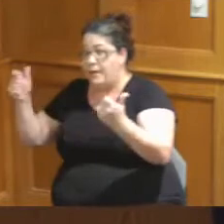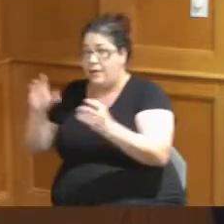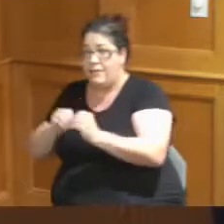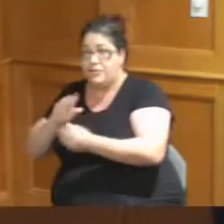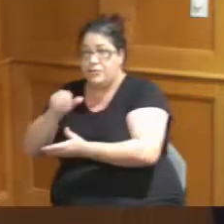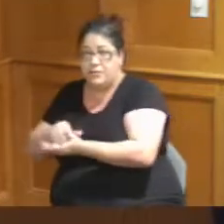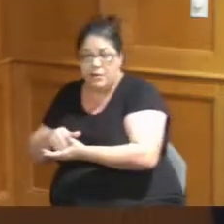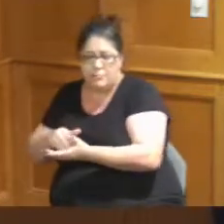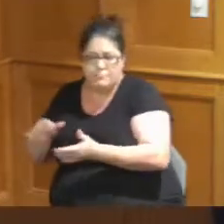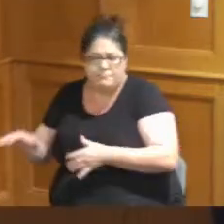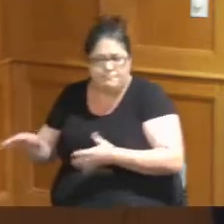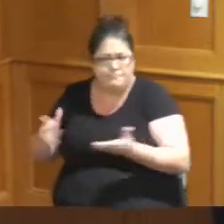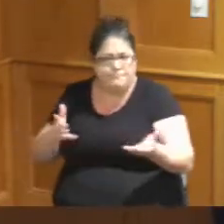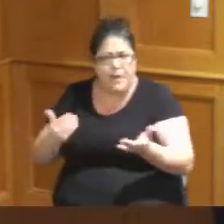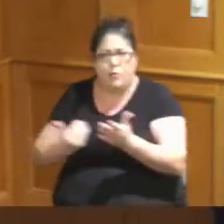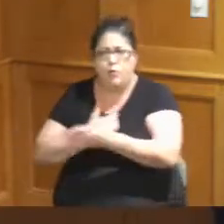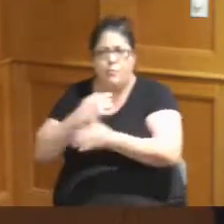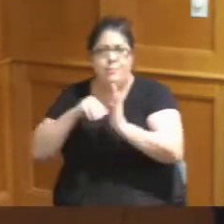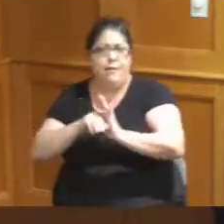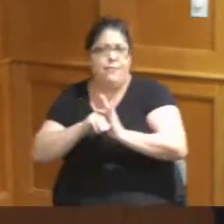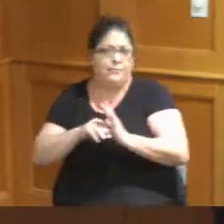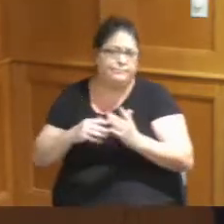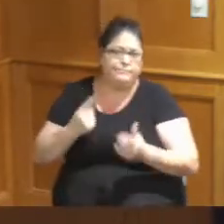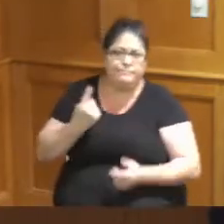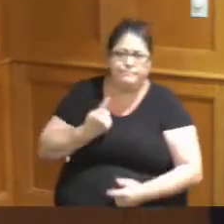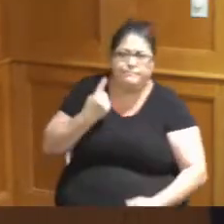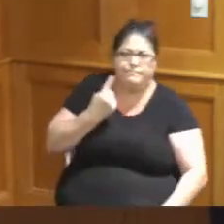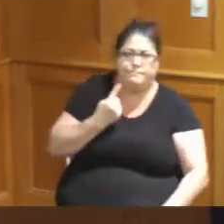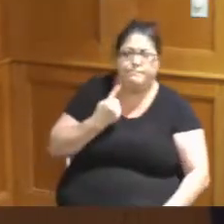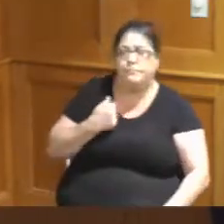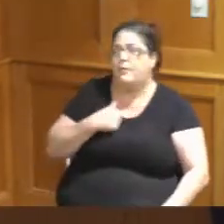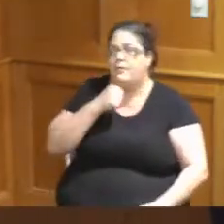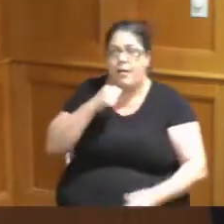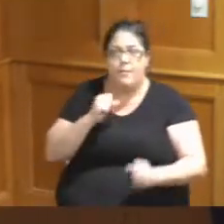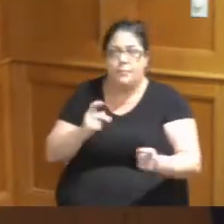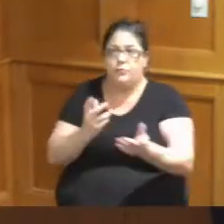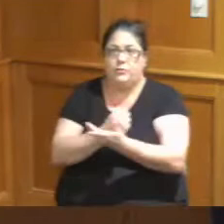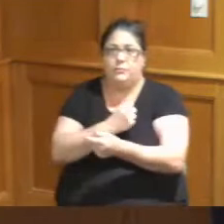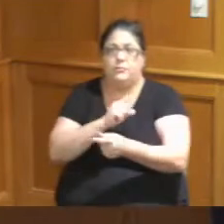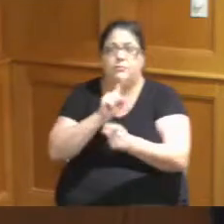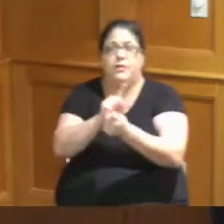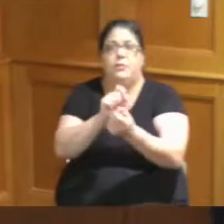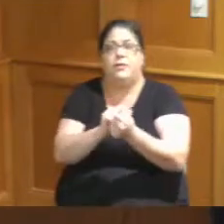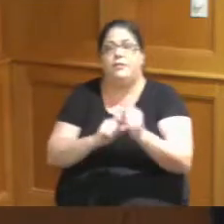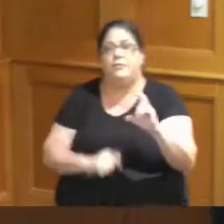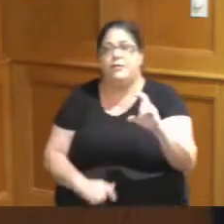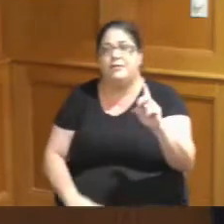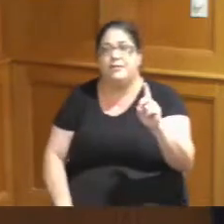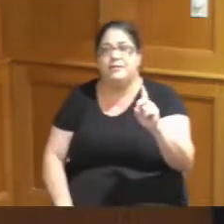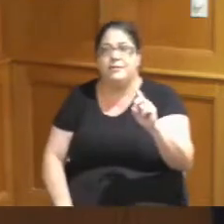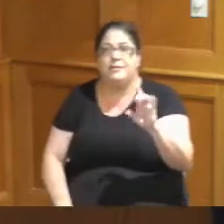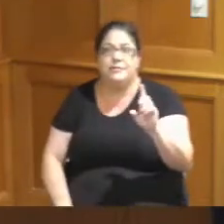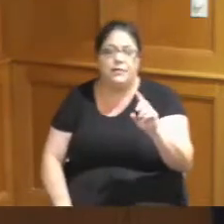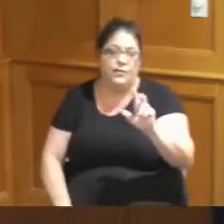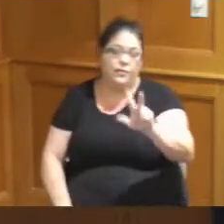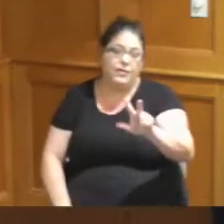have already had it I have not with 3CDC and some of the others about the funding model